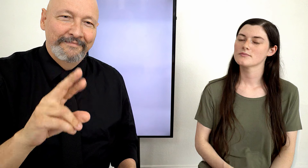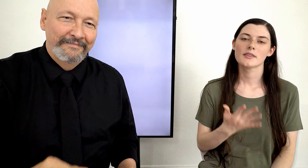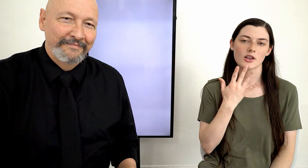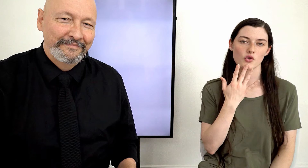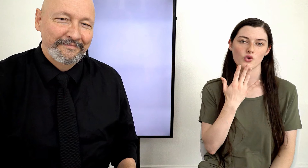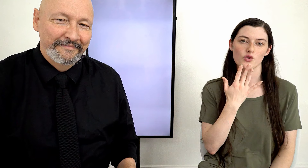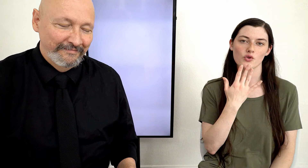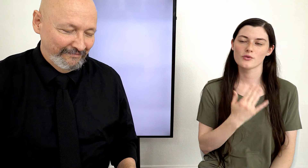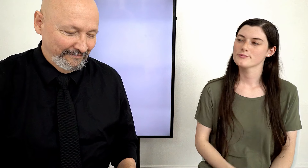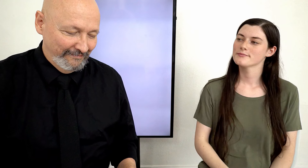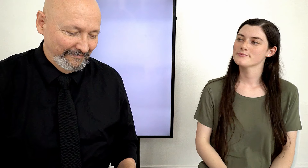color